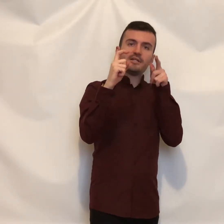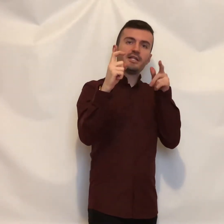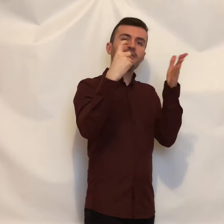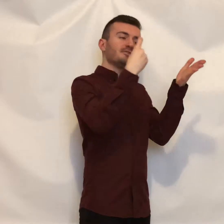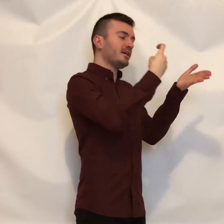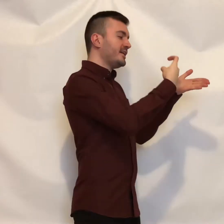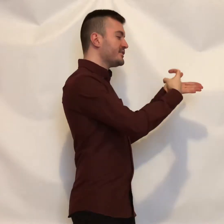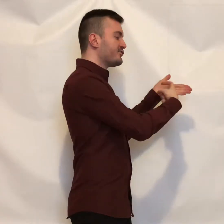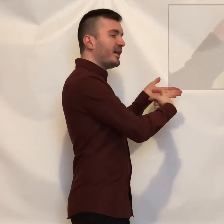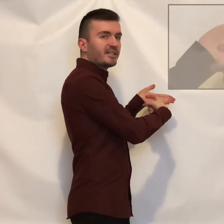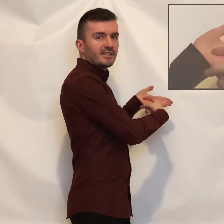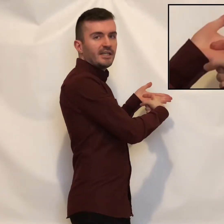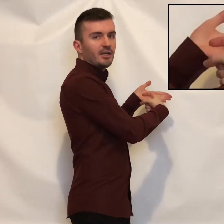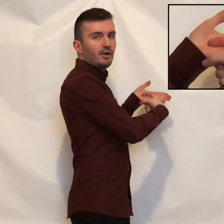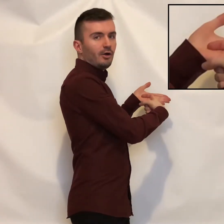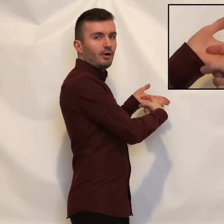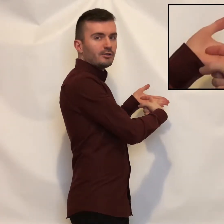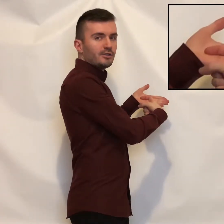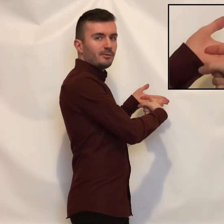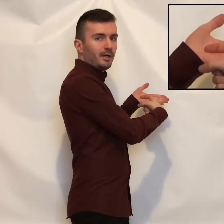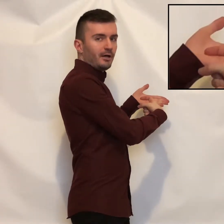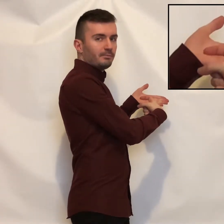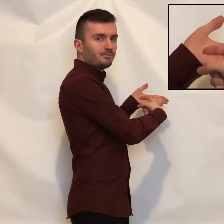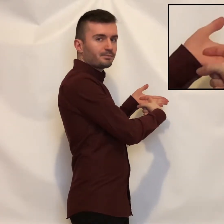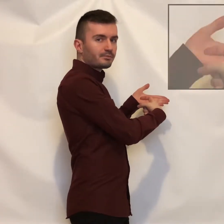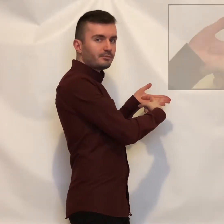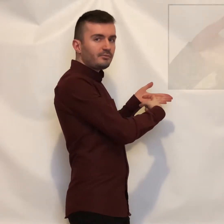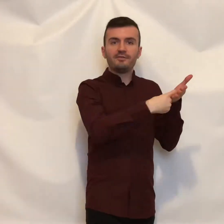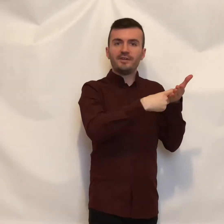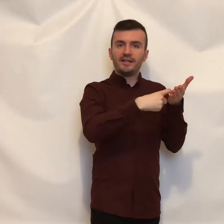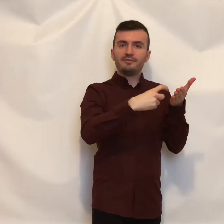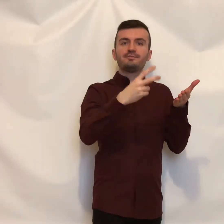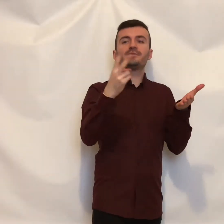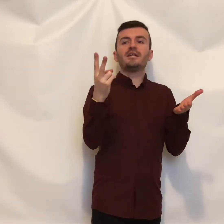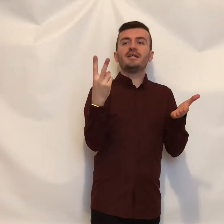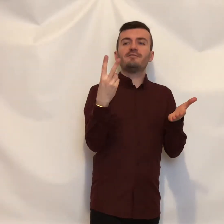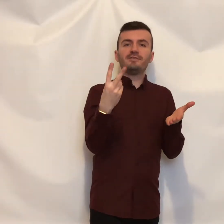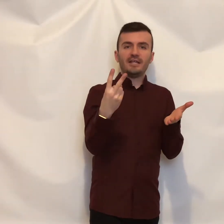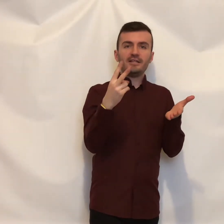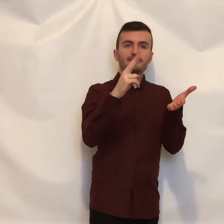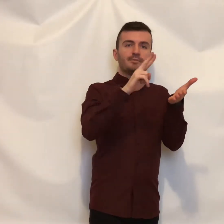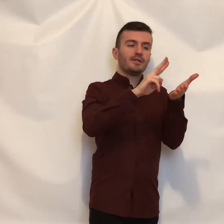and then you sign it directly onto your palm the fifth, 'v'